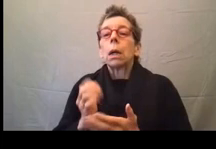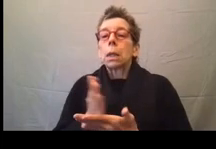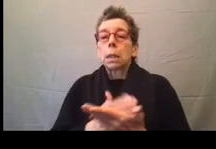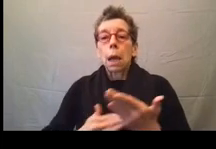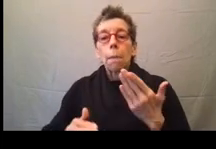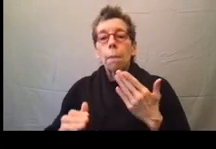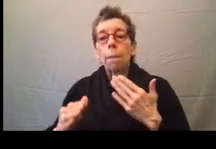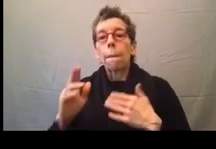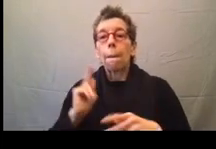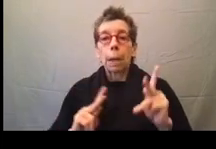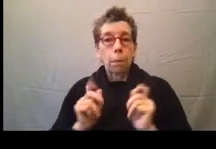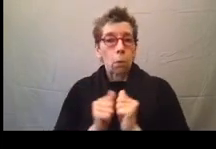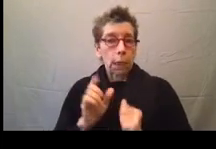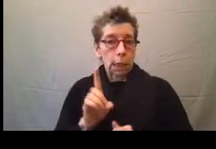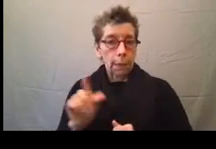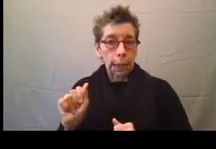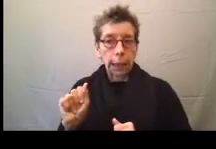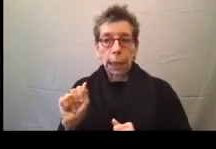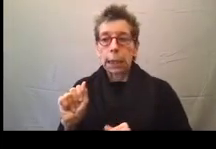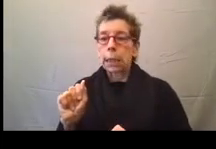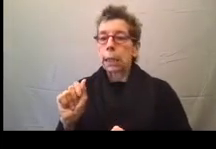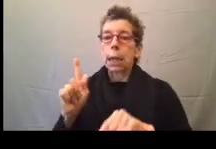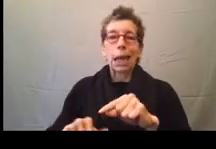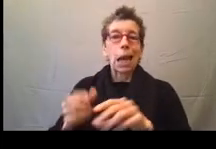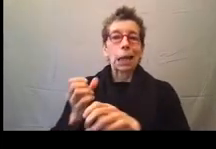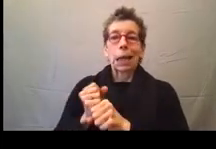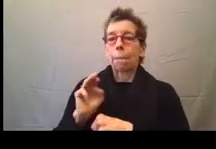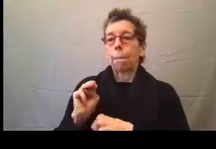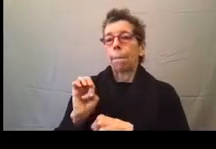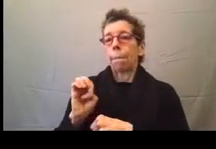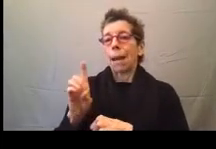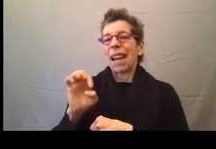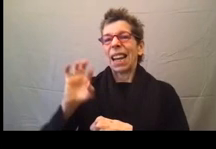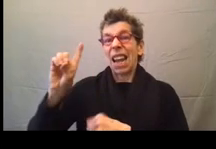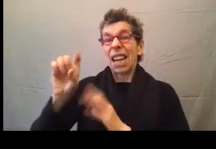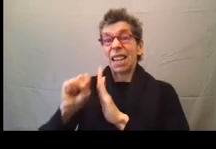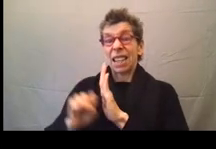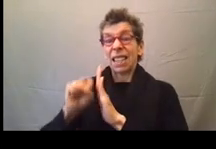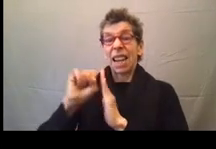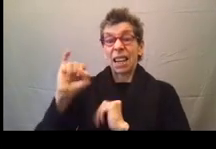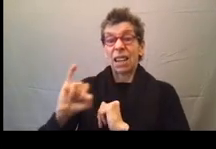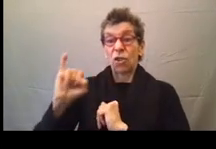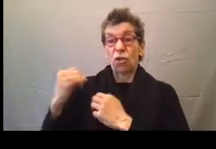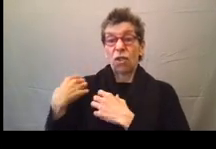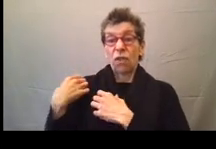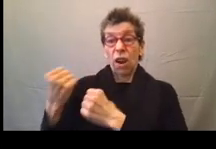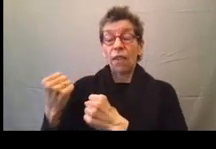to get things like Medicaid, their family members are also often forced out of the workforce